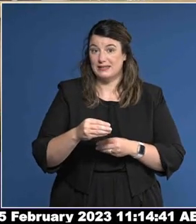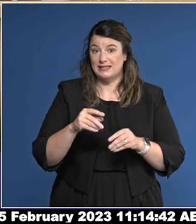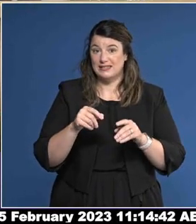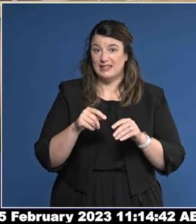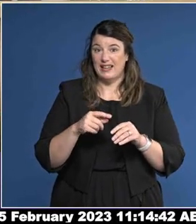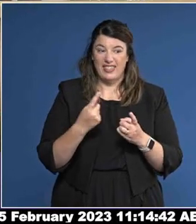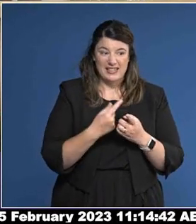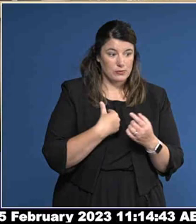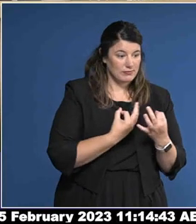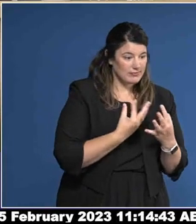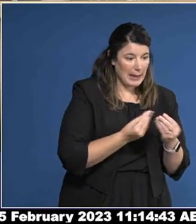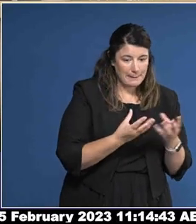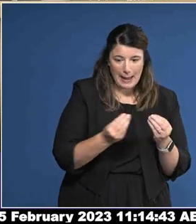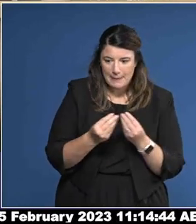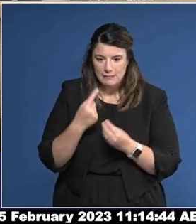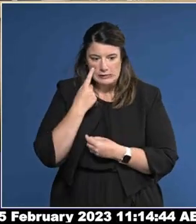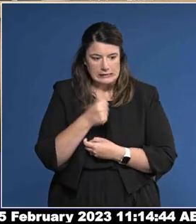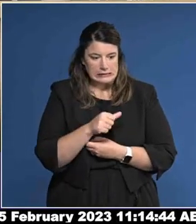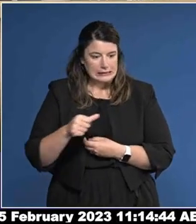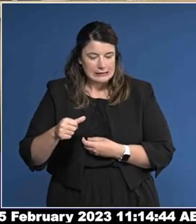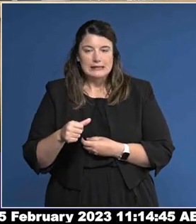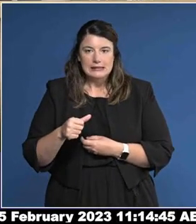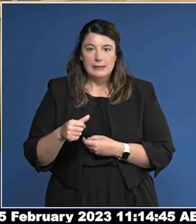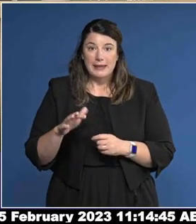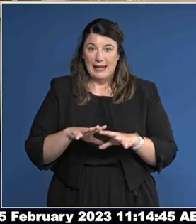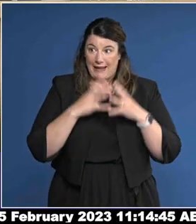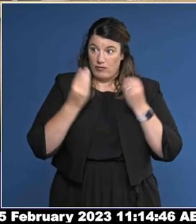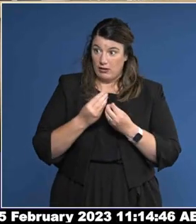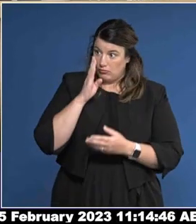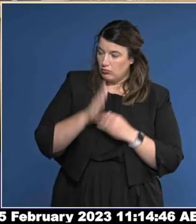So we are sort of bringing that in progressively as that work continues.